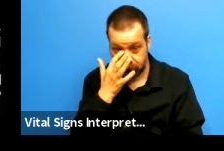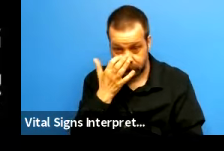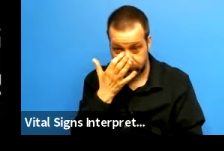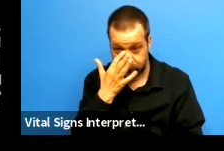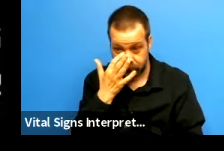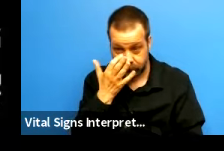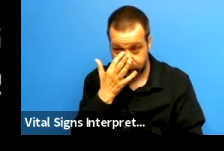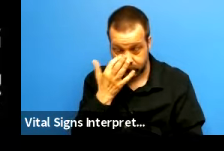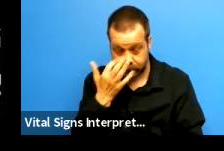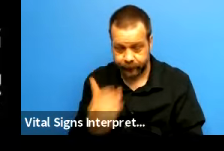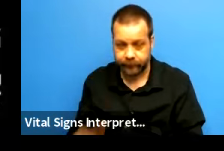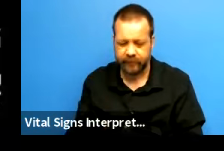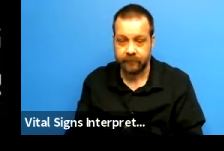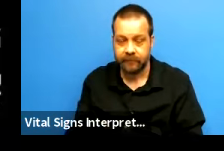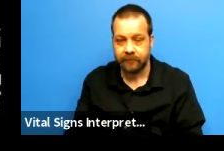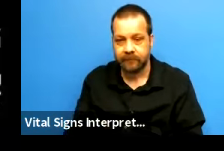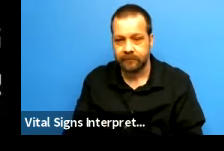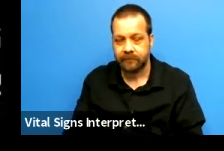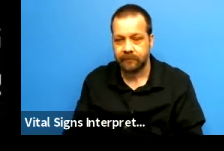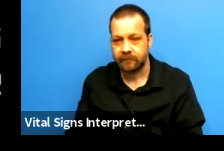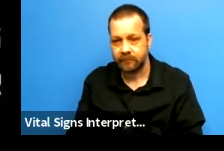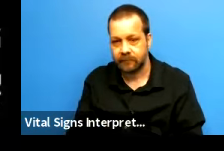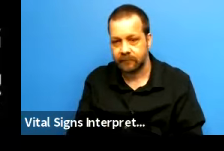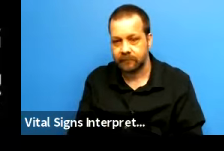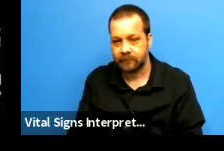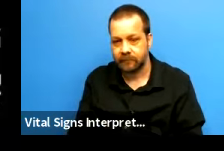We are also very much encouraging people